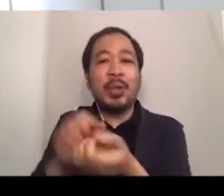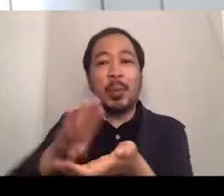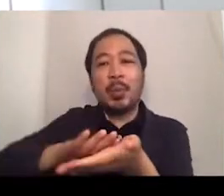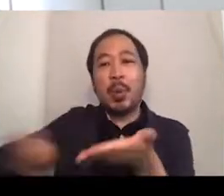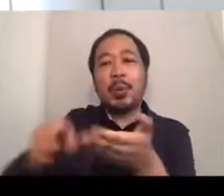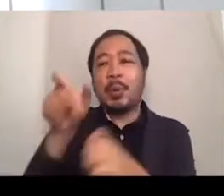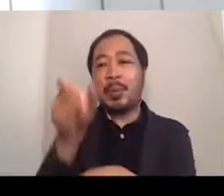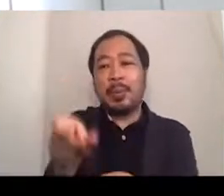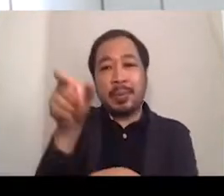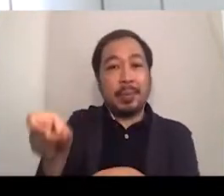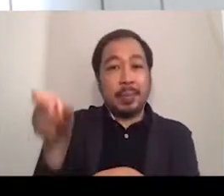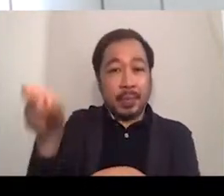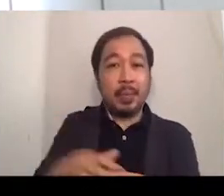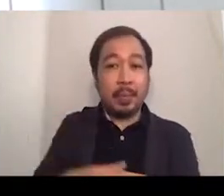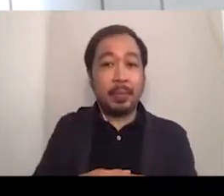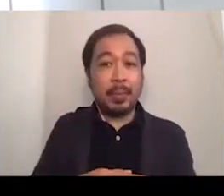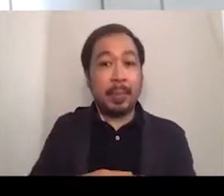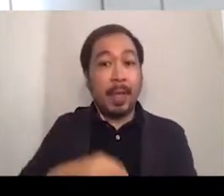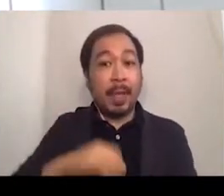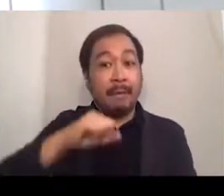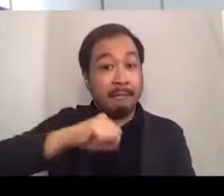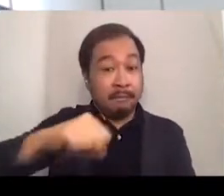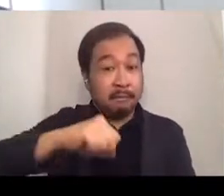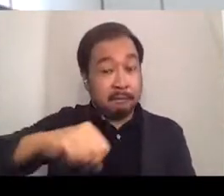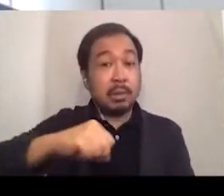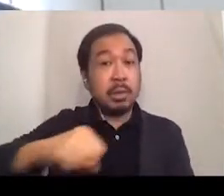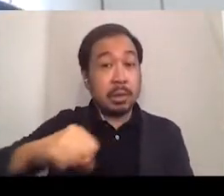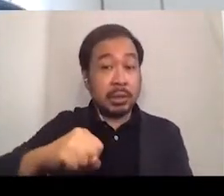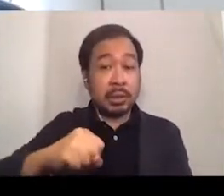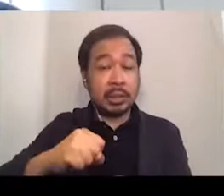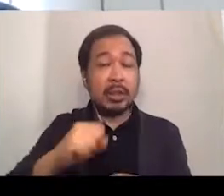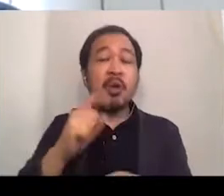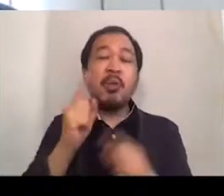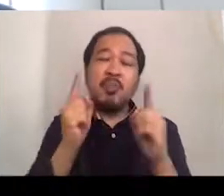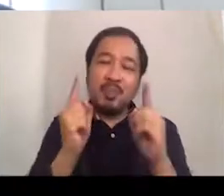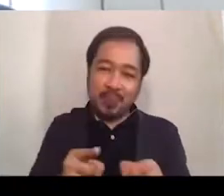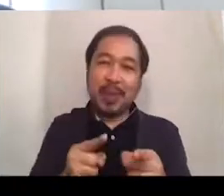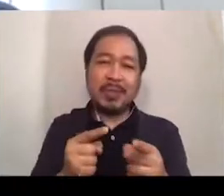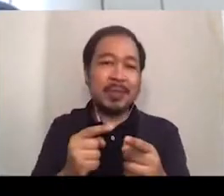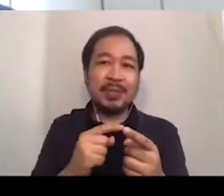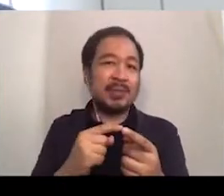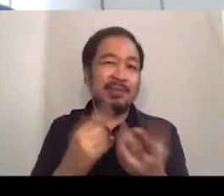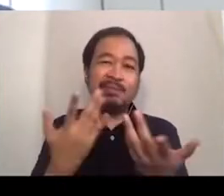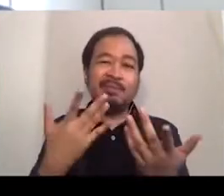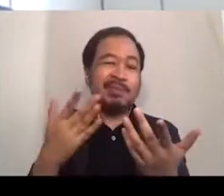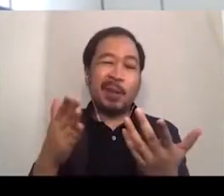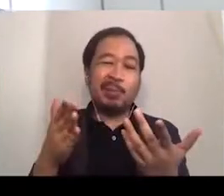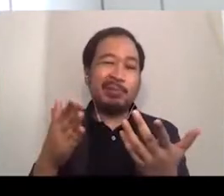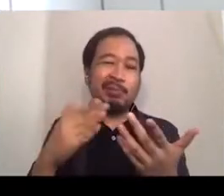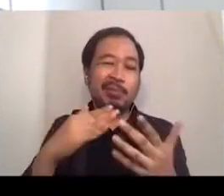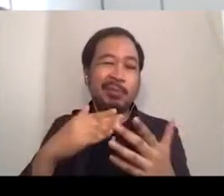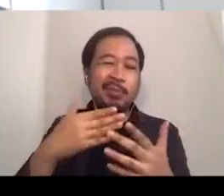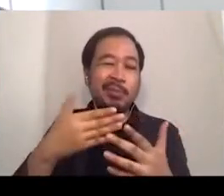So hence, foremost, it's the component of job retention, job creation and job advancement.